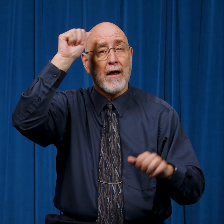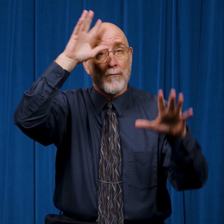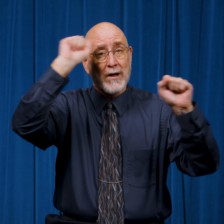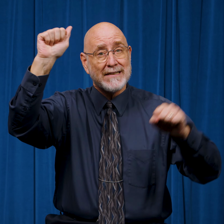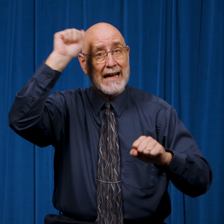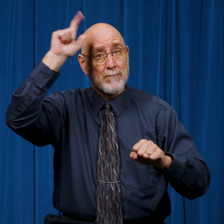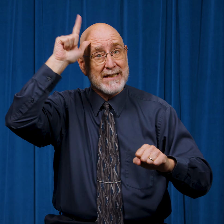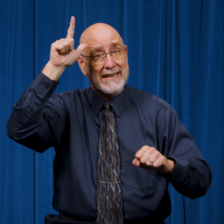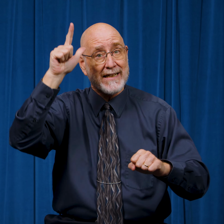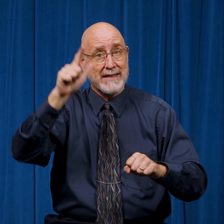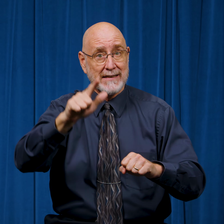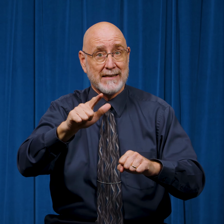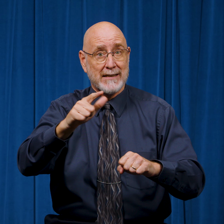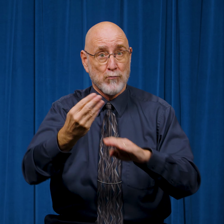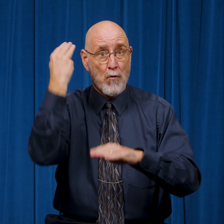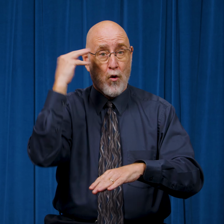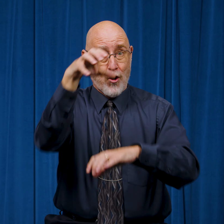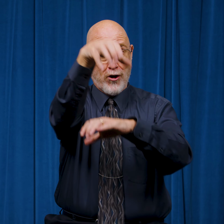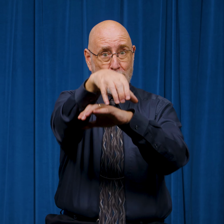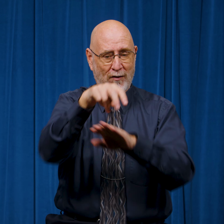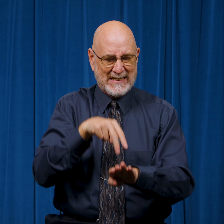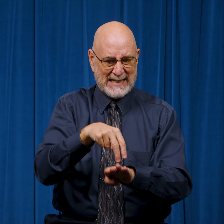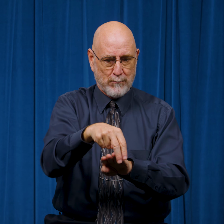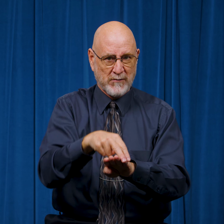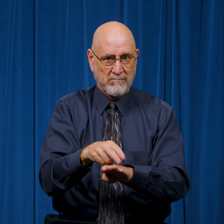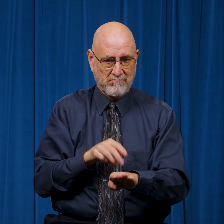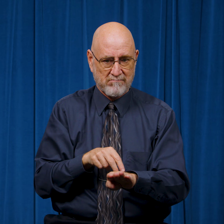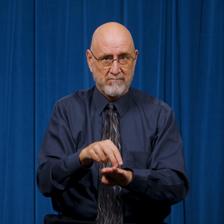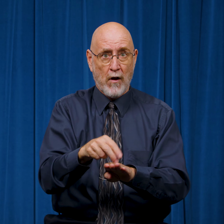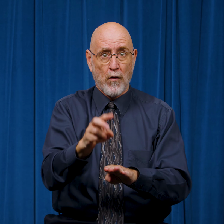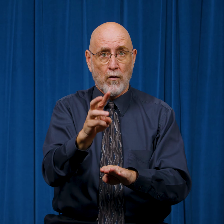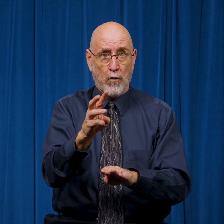If we start at this western end with the Lincoln Memorial,